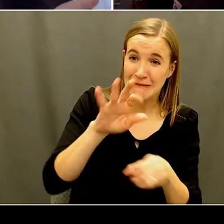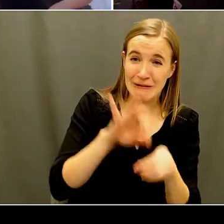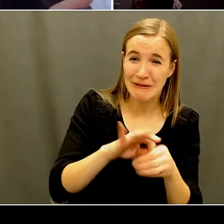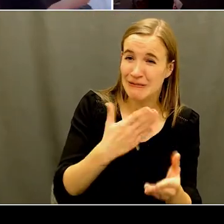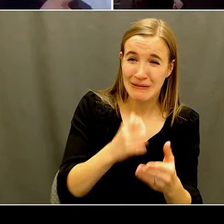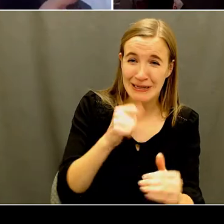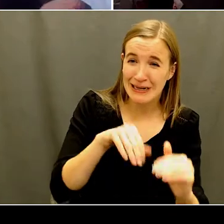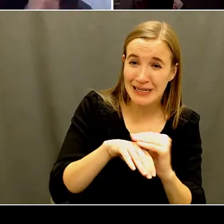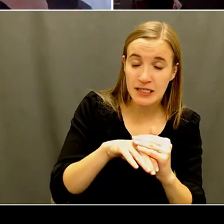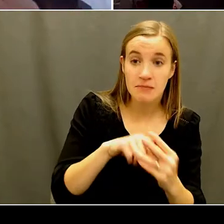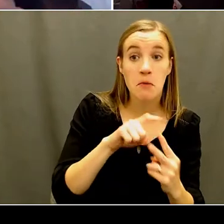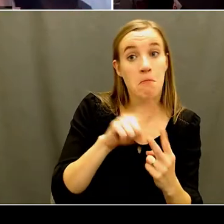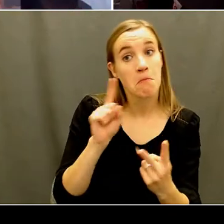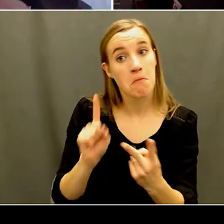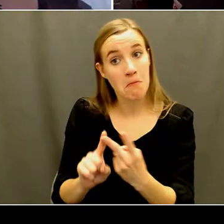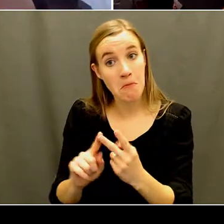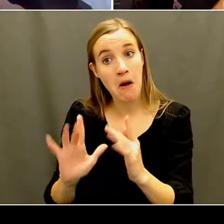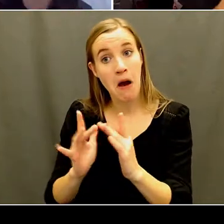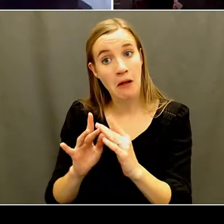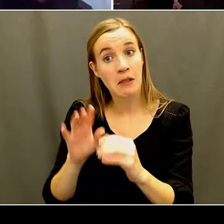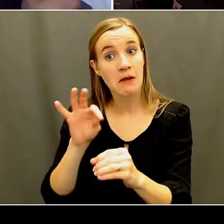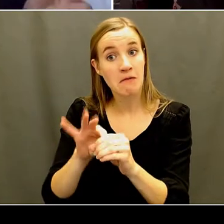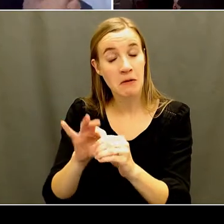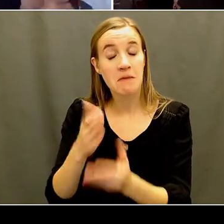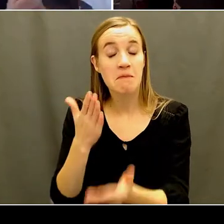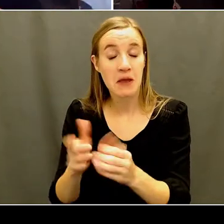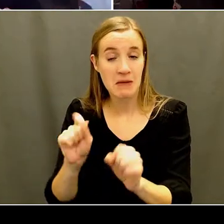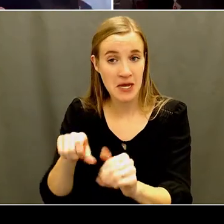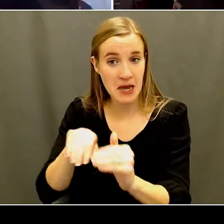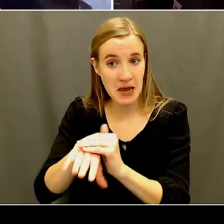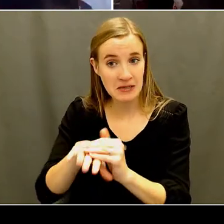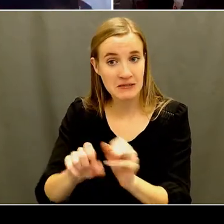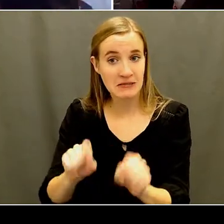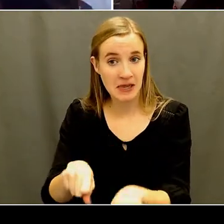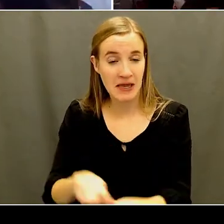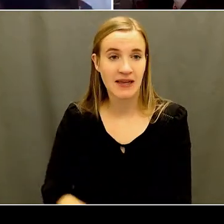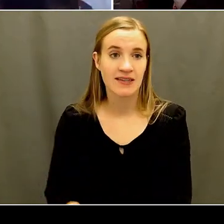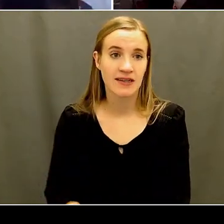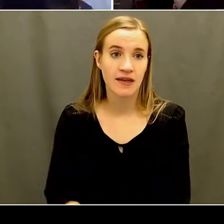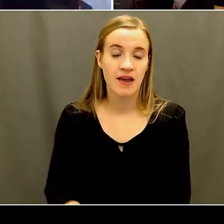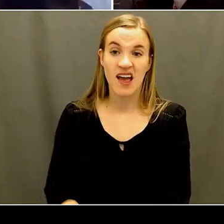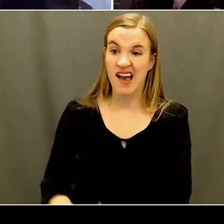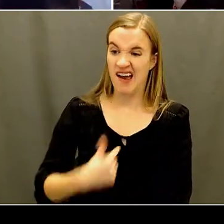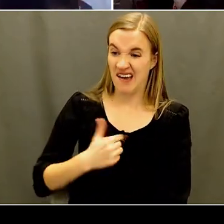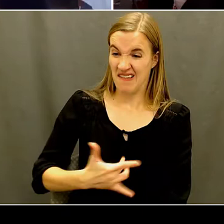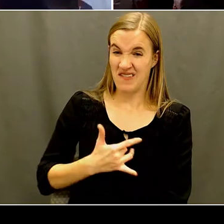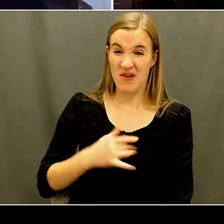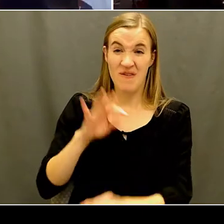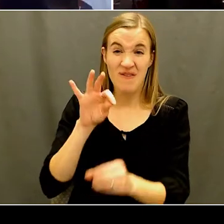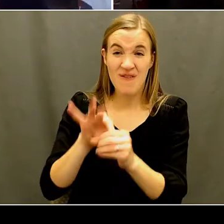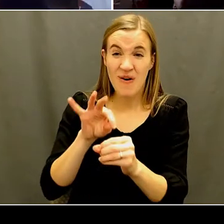if you don't have a car, but for some people, it will work. Like let's make sure it can happen. And so that's, that's what we should be doing. You